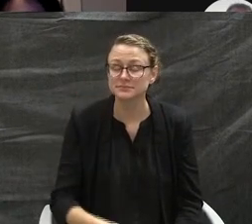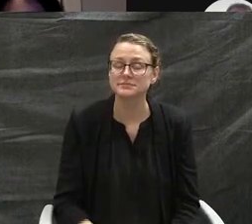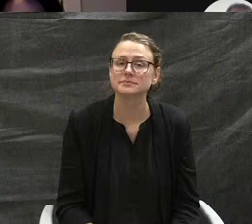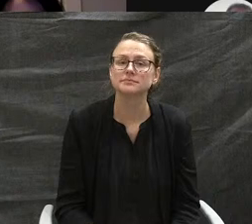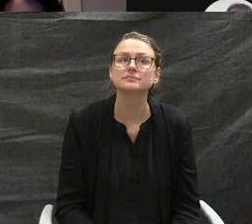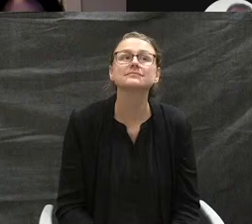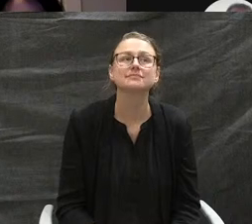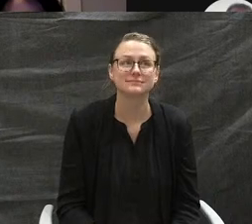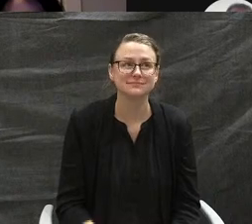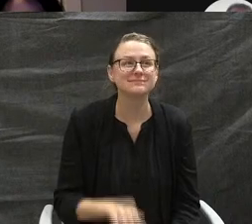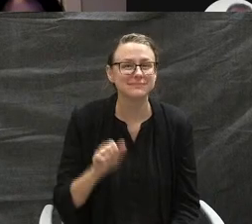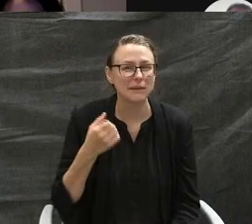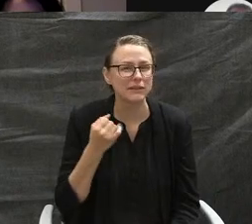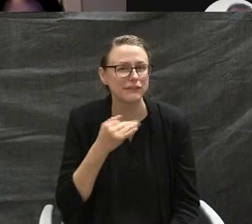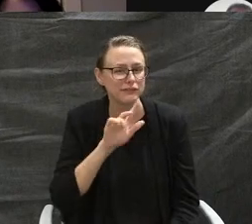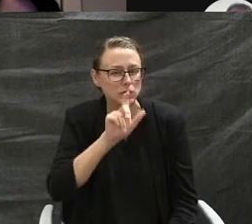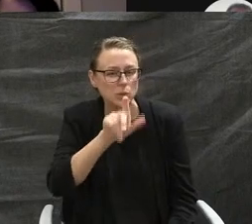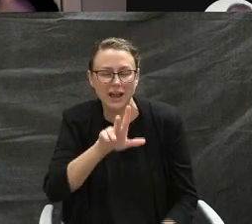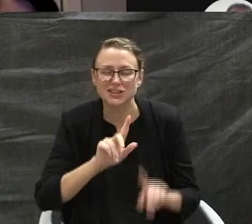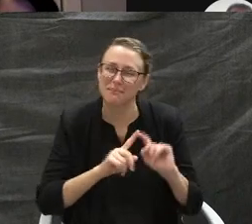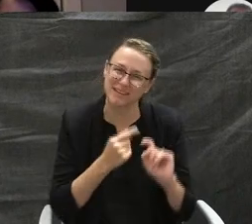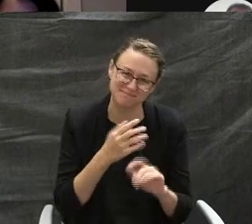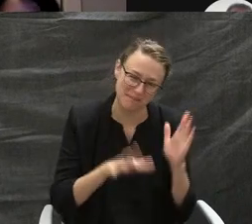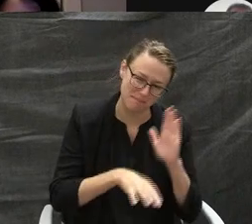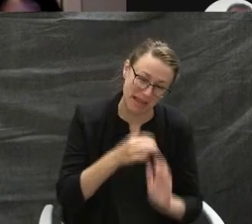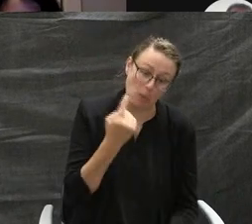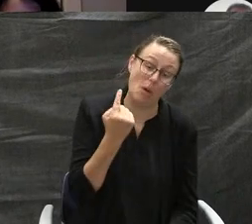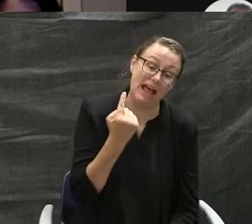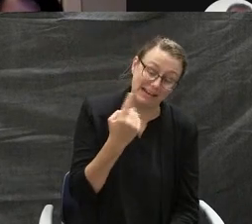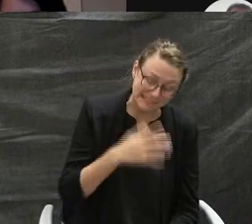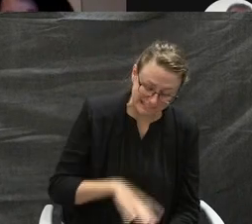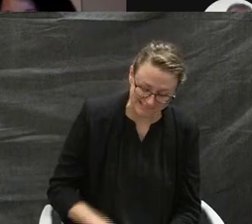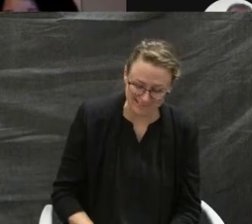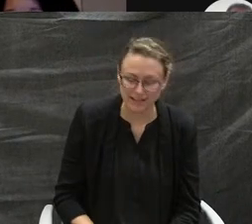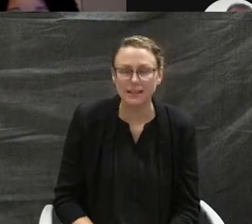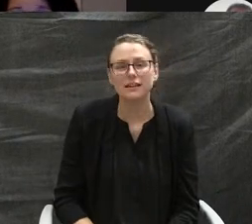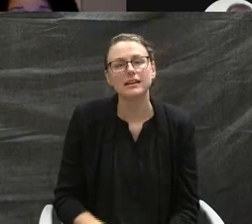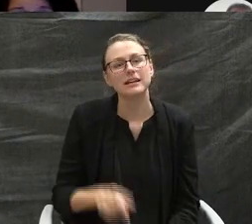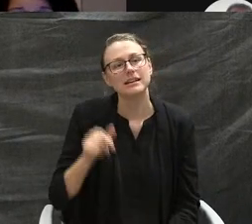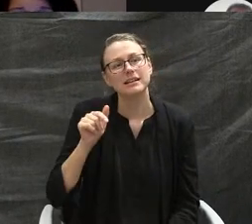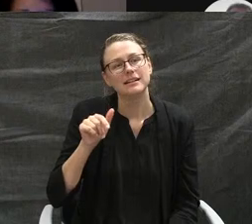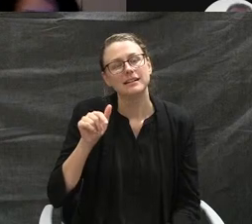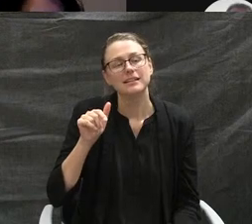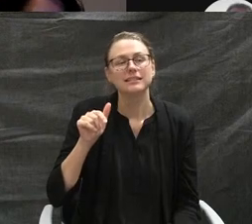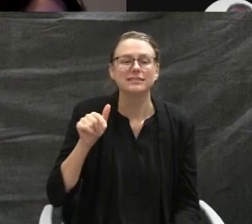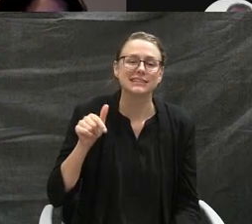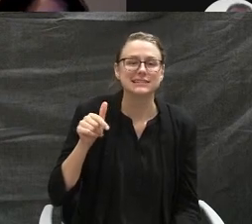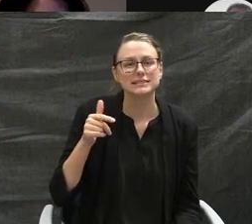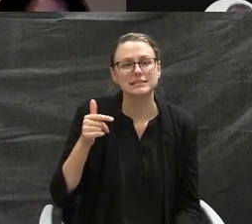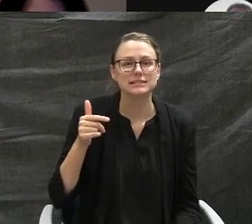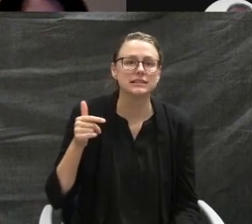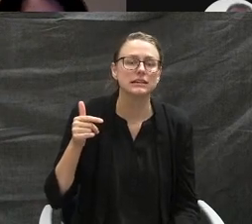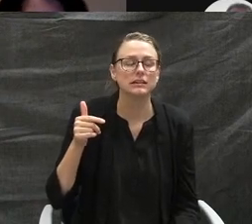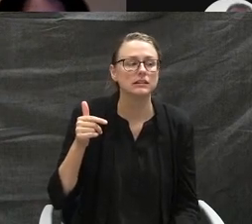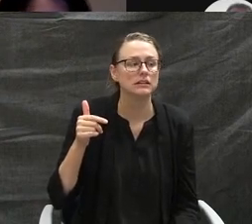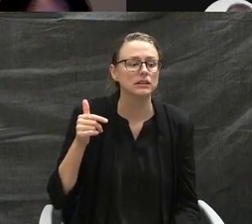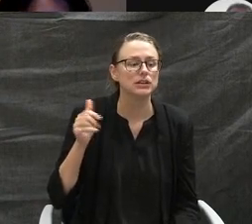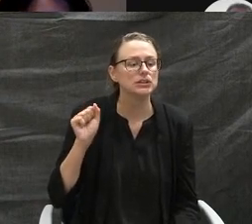Now I am few questions but I'll just ask one now and then marking go. This is kind of a follow on to lease those